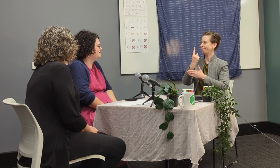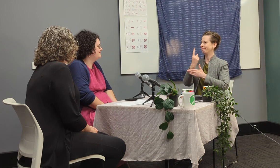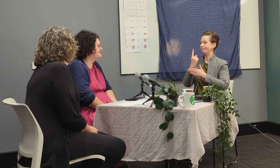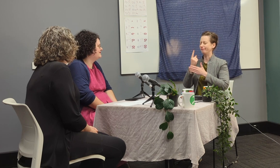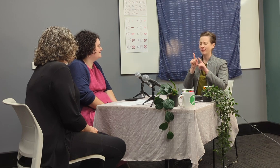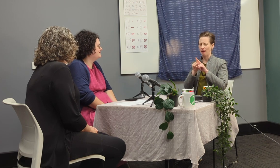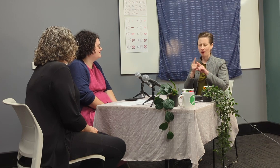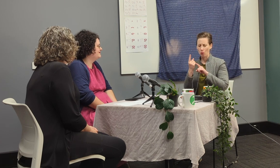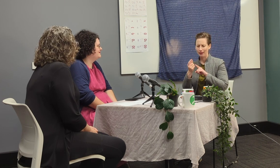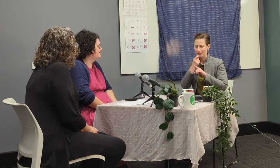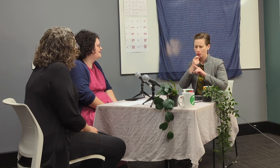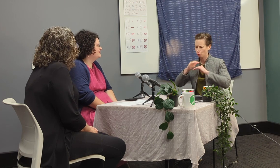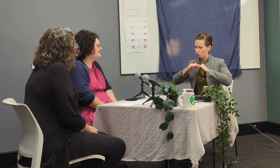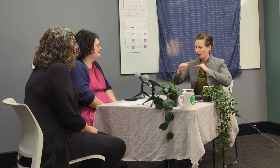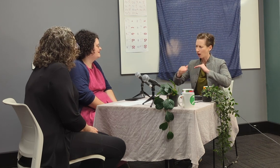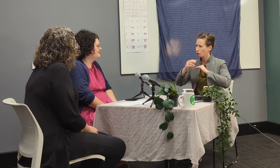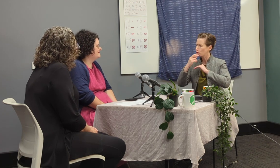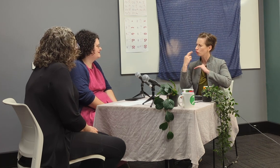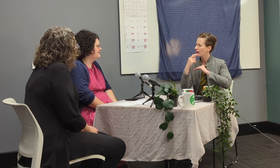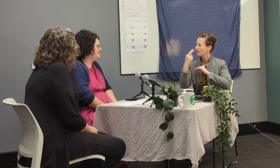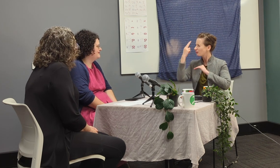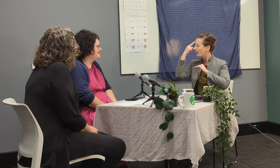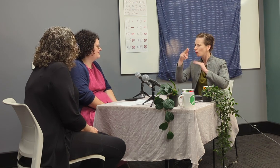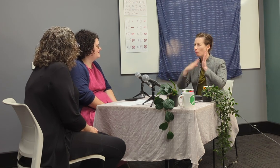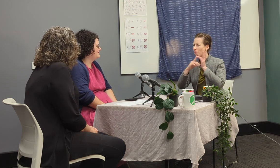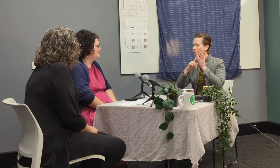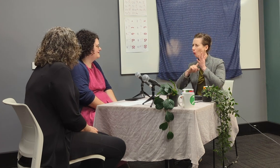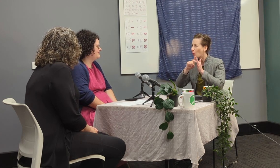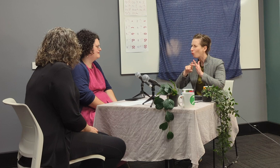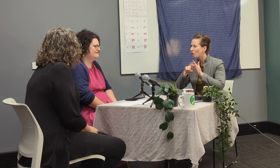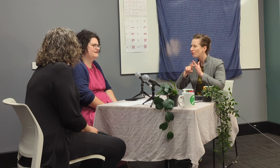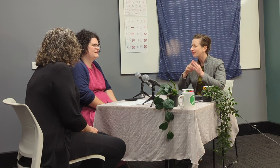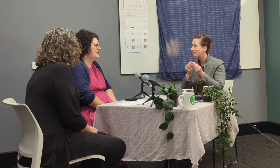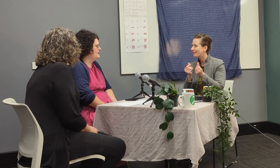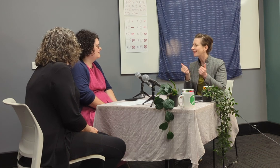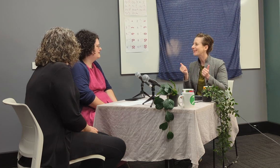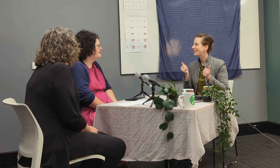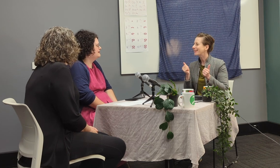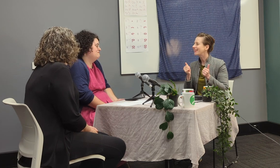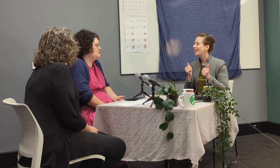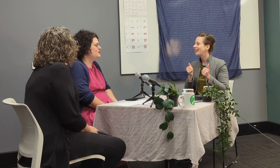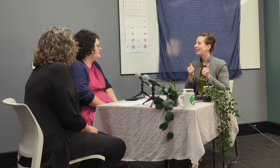There were some animals that did crop up like there were “ground rats.” I think they’re called “moles” or something.